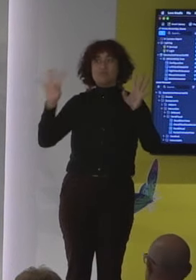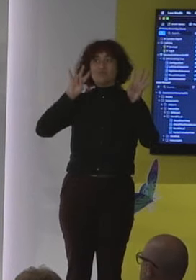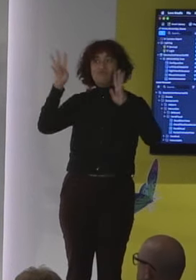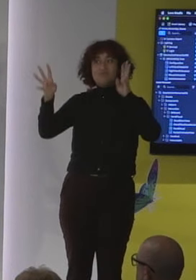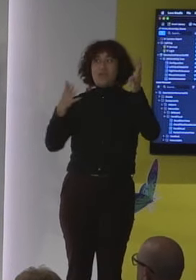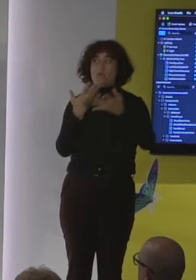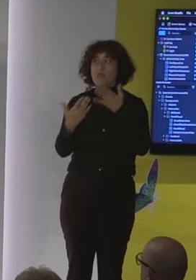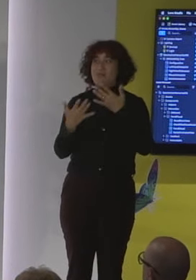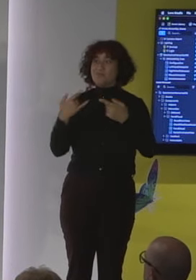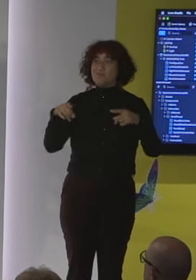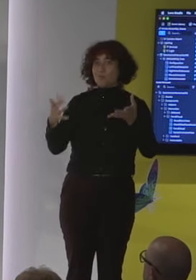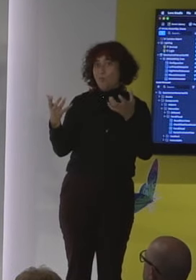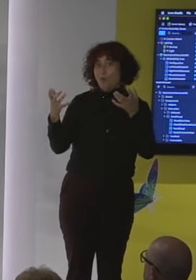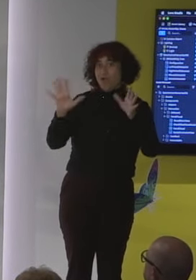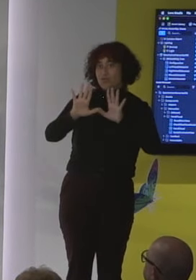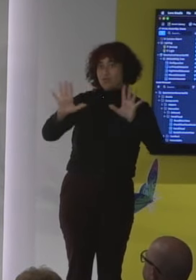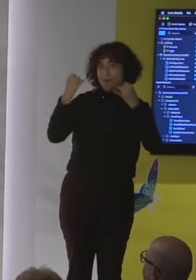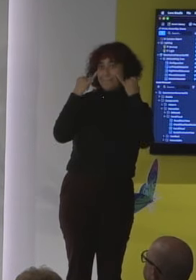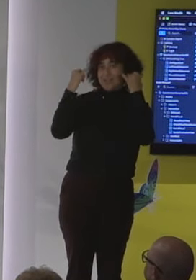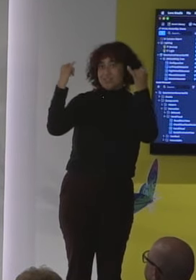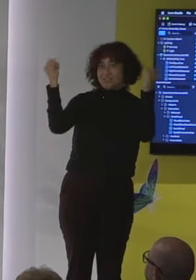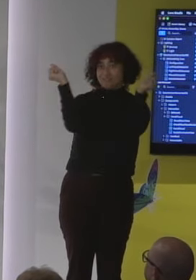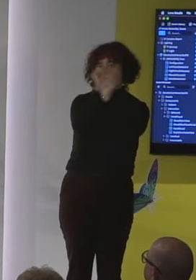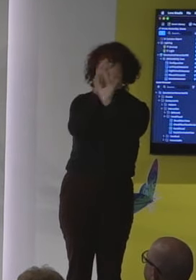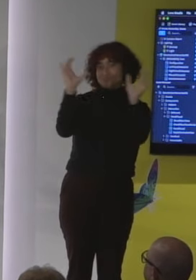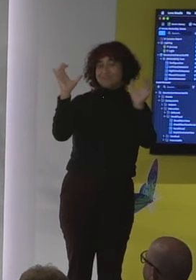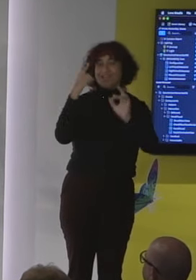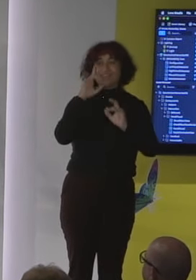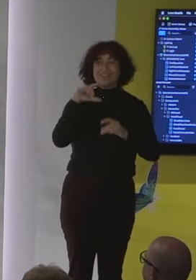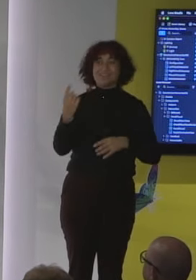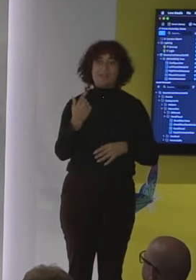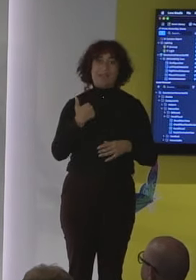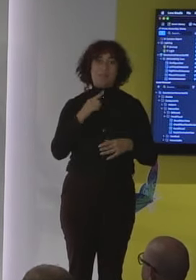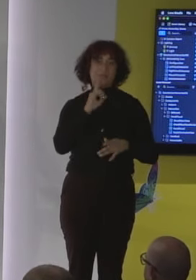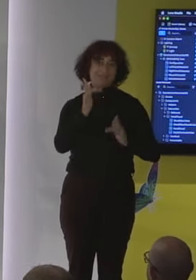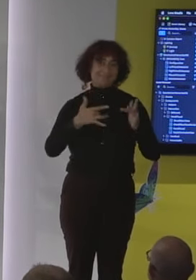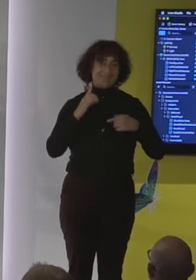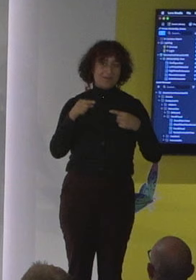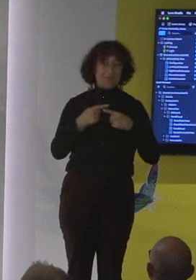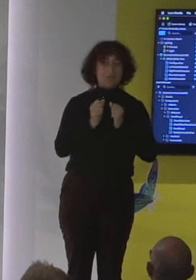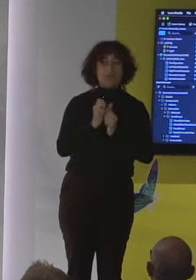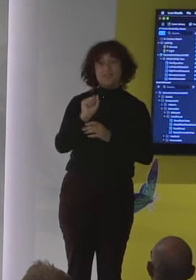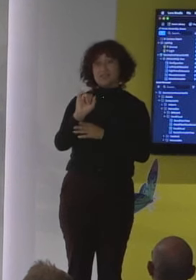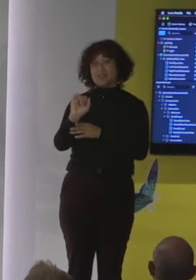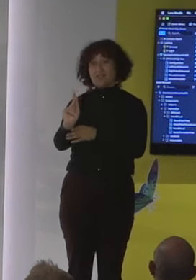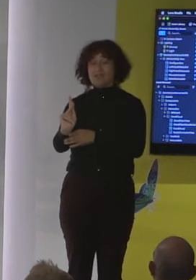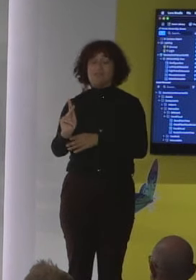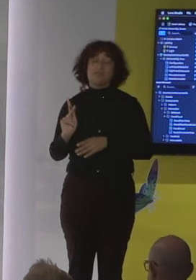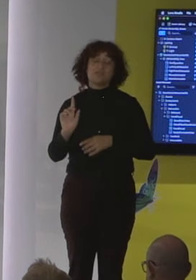and let your imagination come wild. I think that's something I'm really excited about with SIK is it allows you